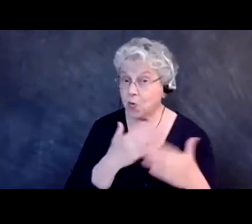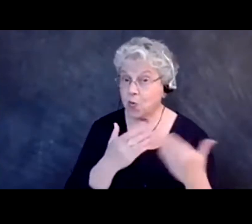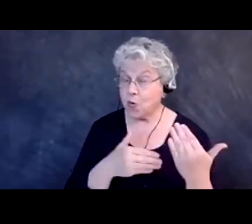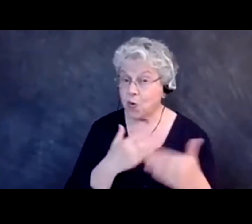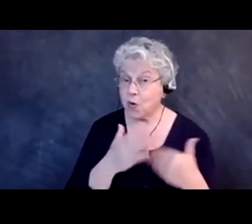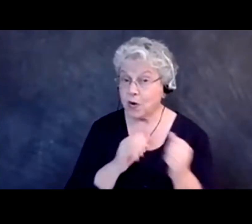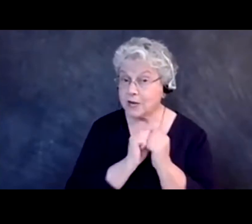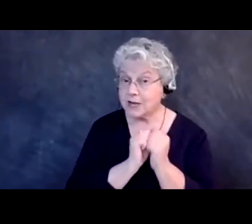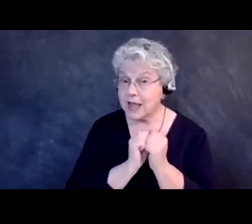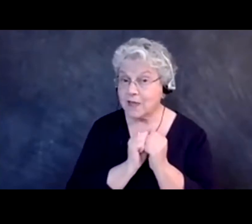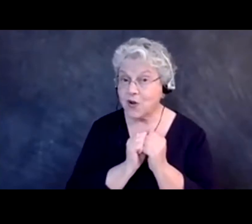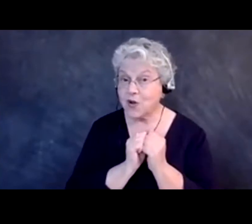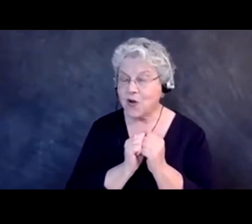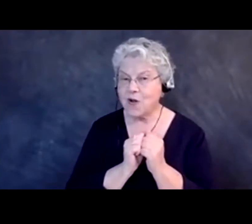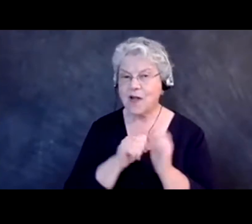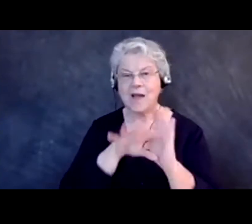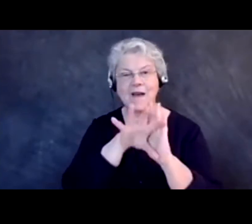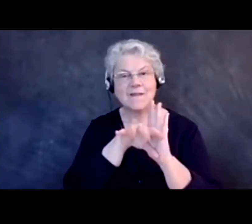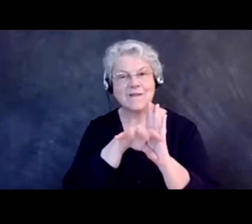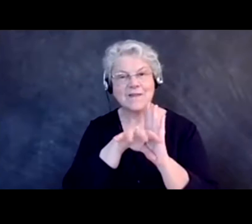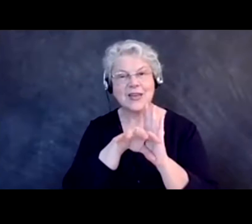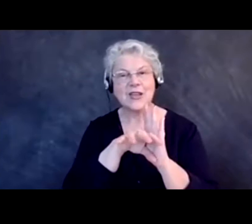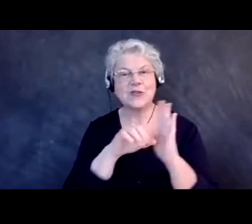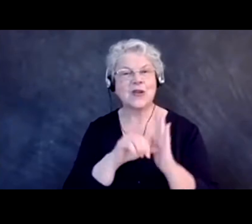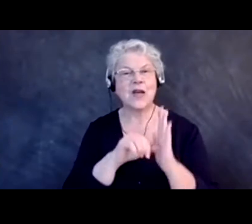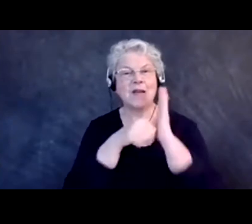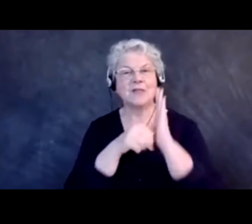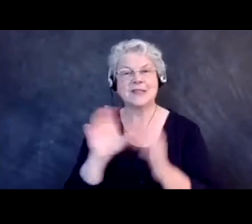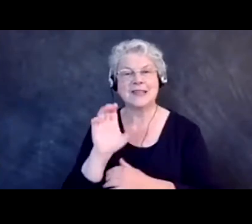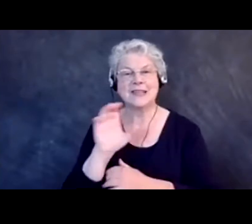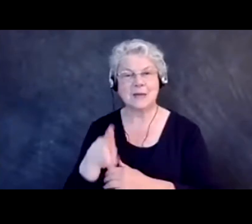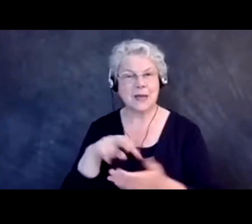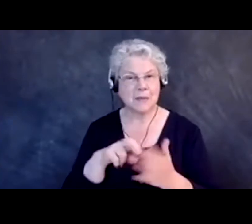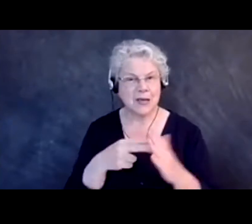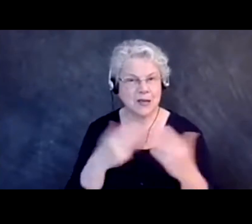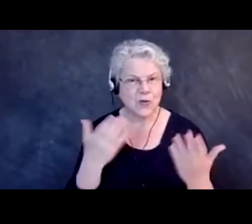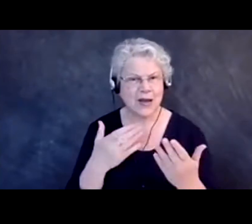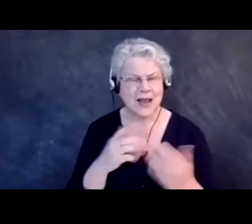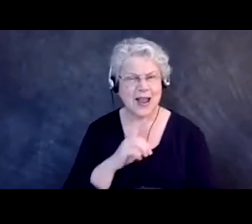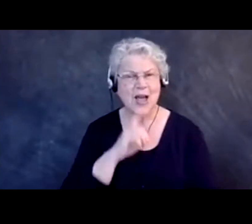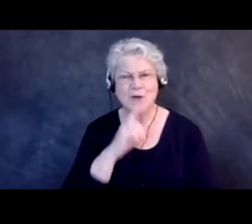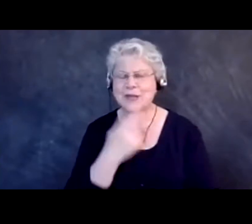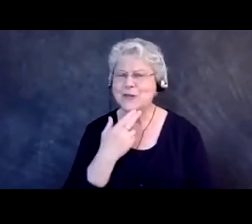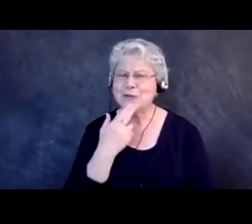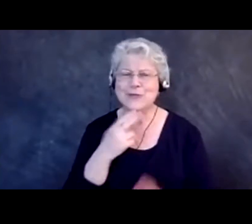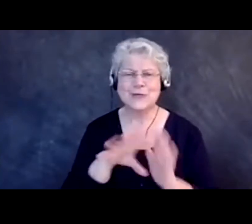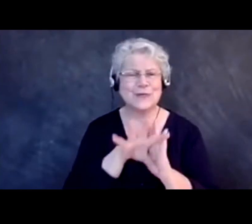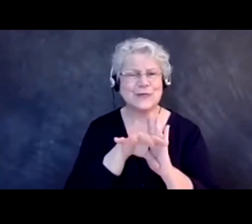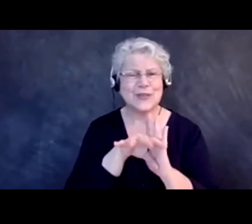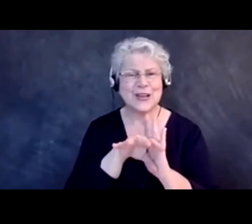we did a video to highlight what CCP is, and it's a great cute video. We had a launch event